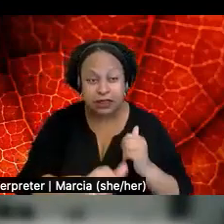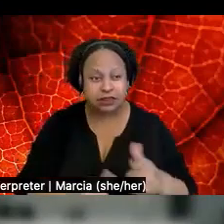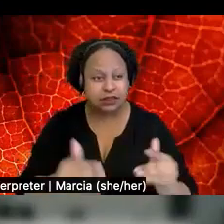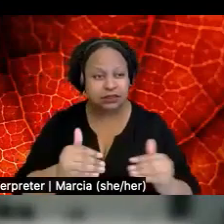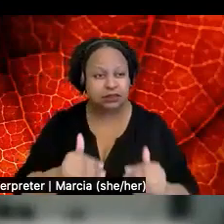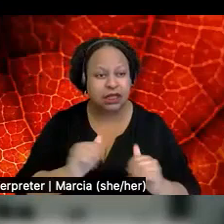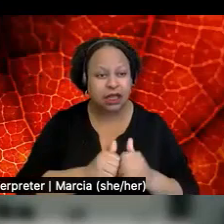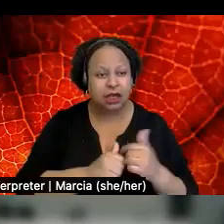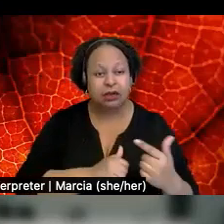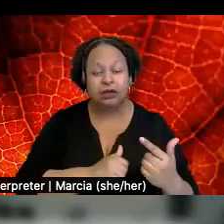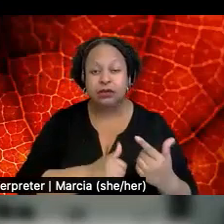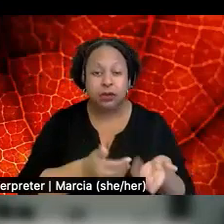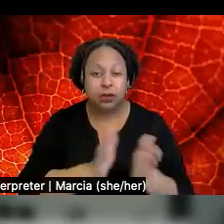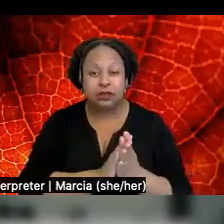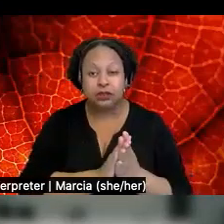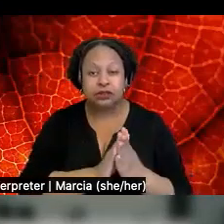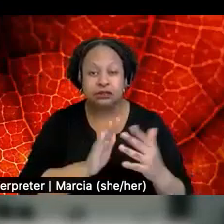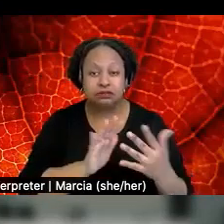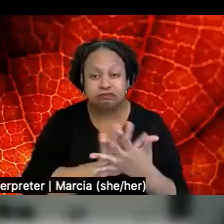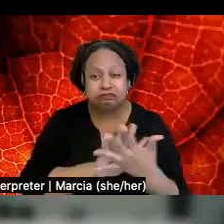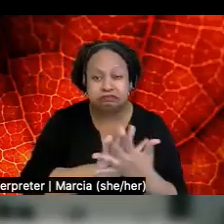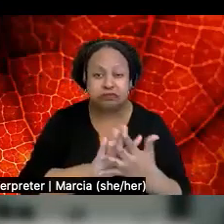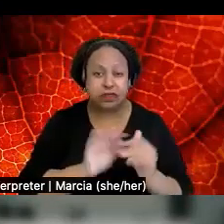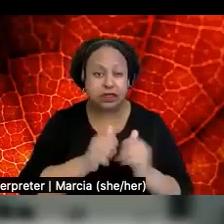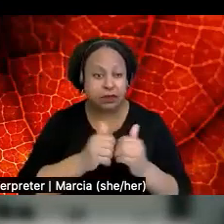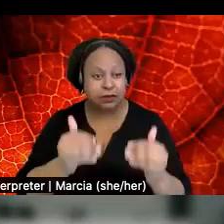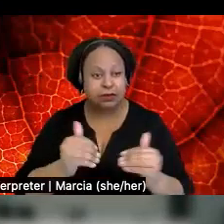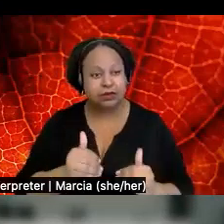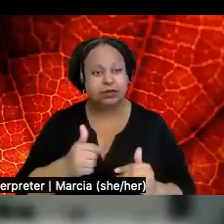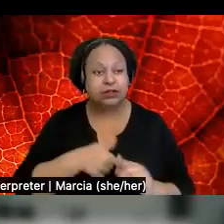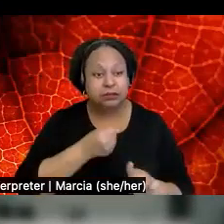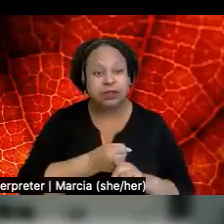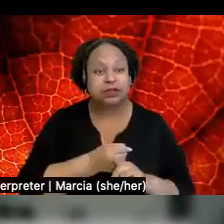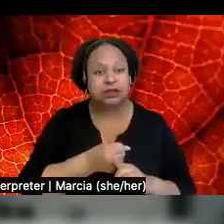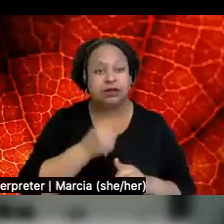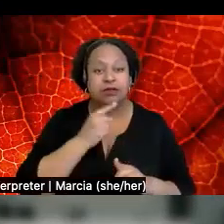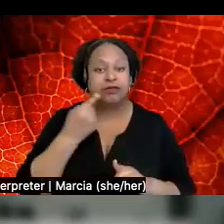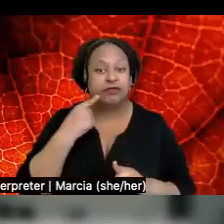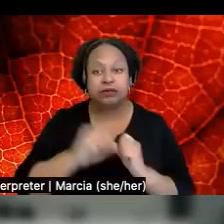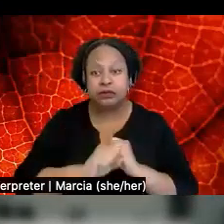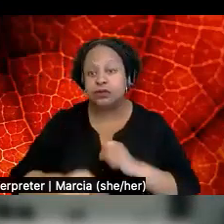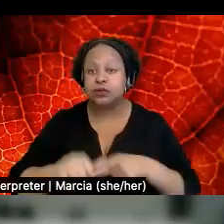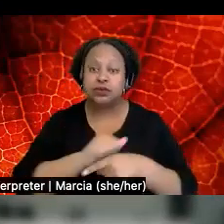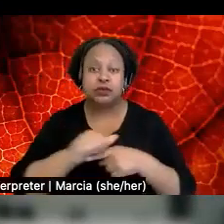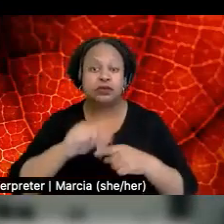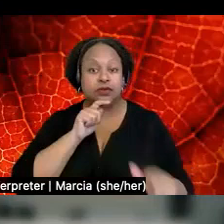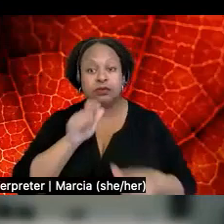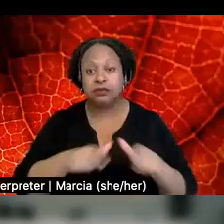And what are the implications in terms of extending training for those who lost clinical time.